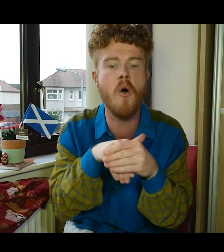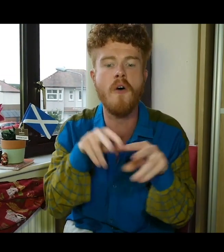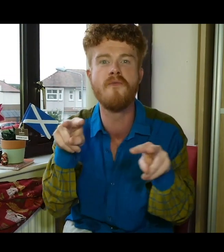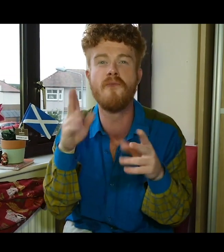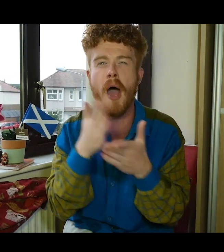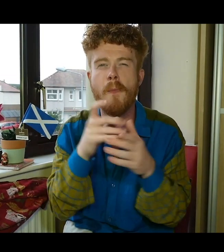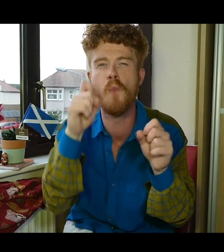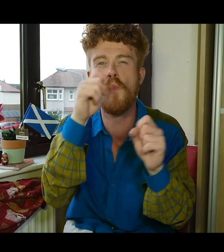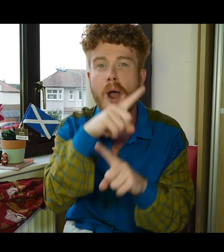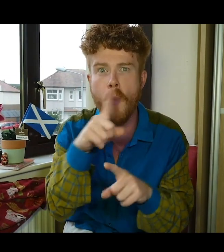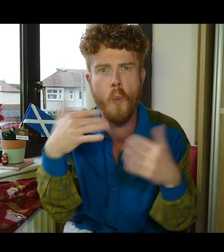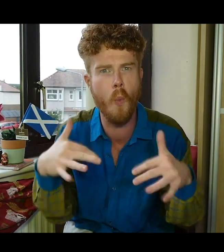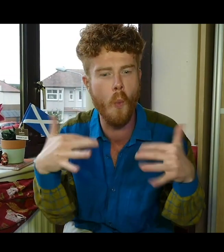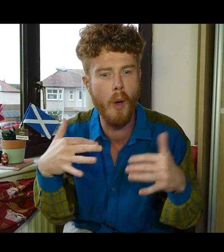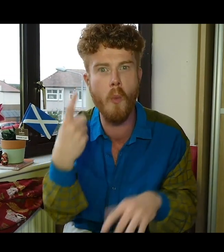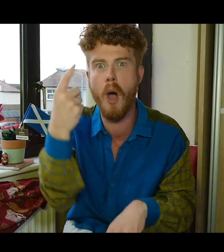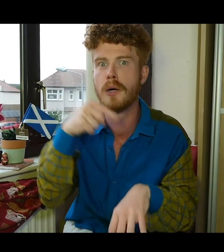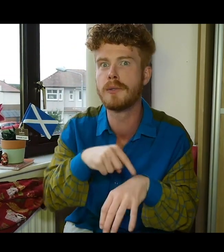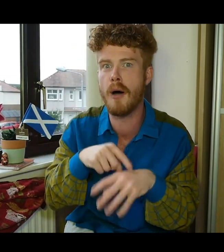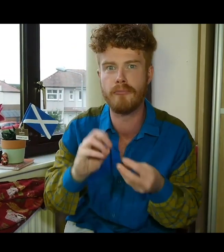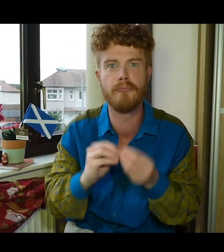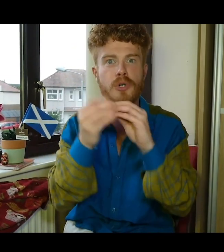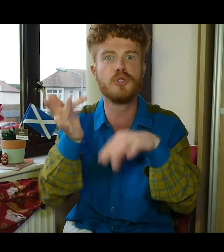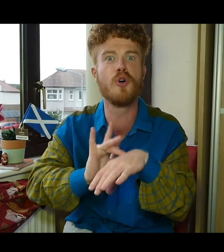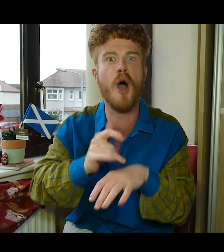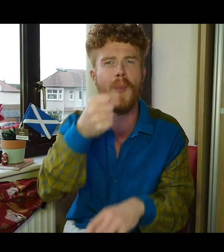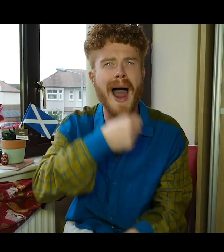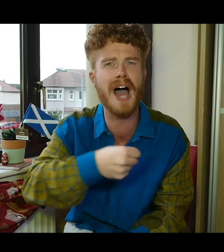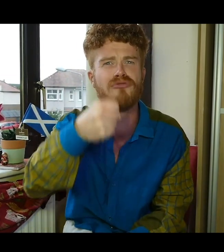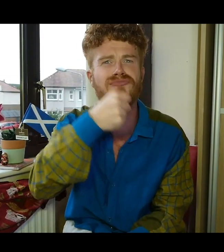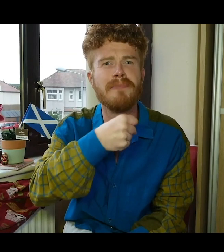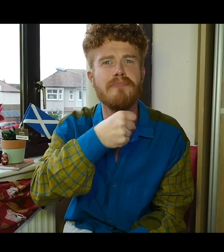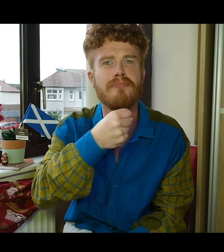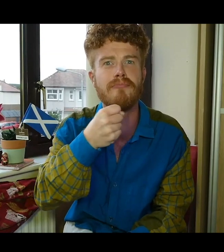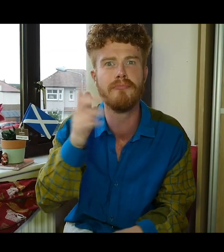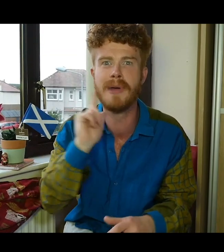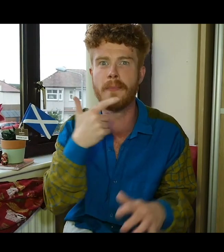It's kind of weird, but it's cool I guess... Like when she made this show with ice cream,